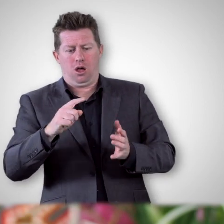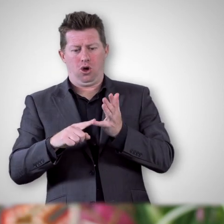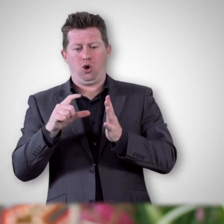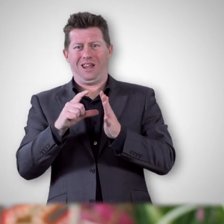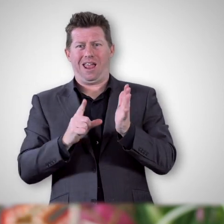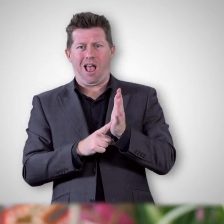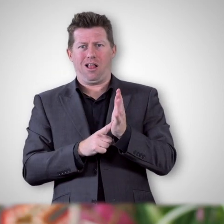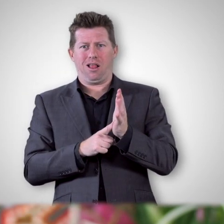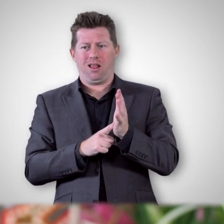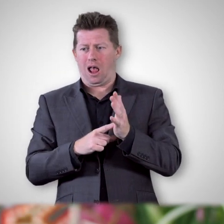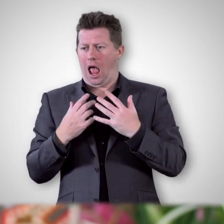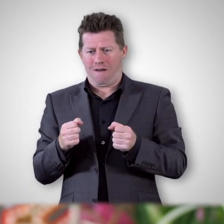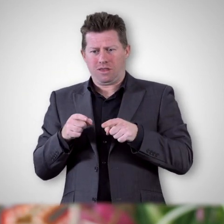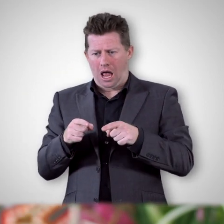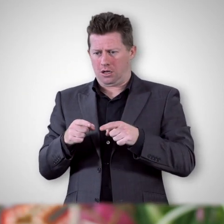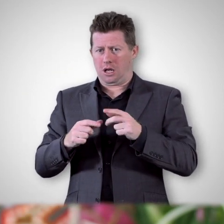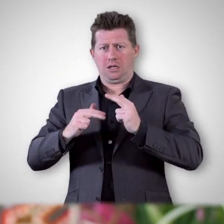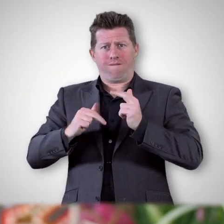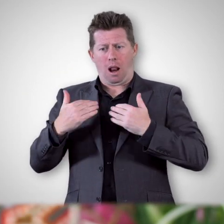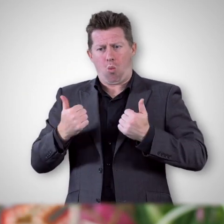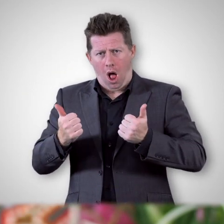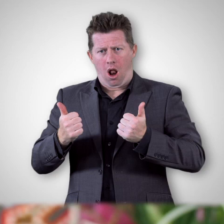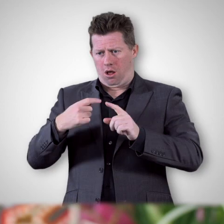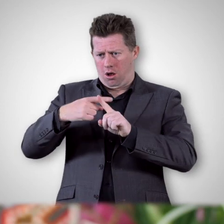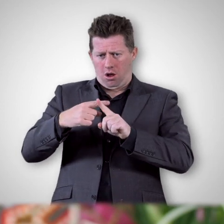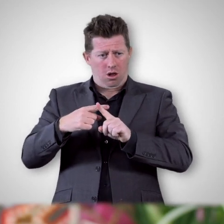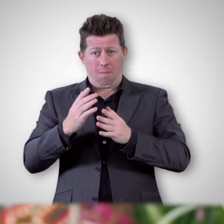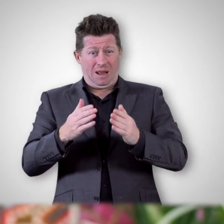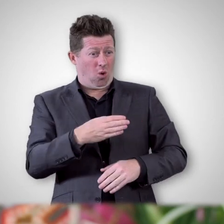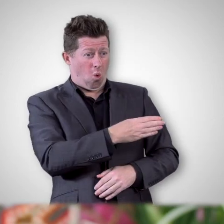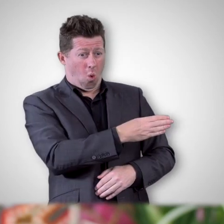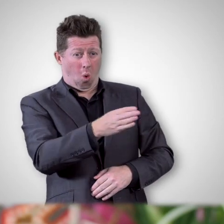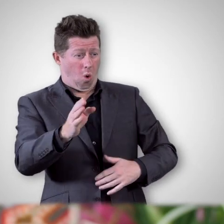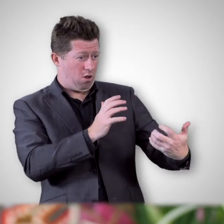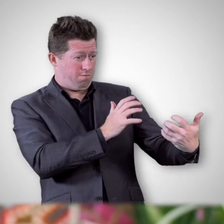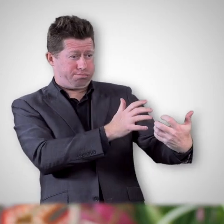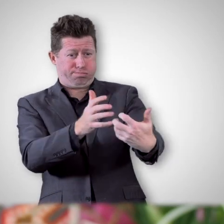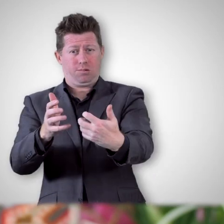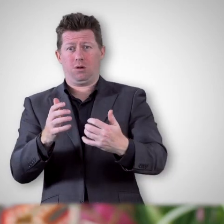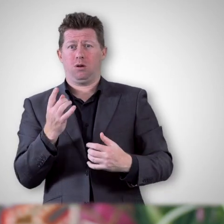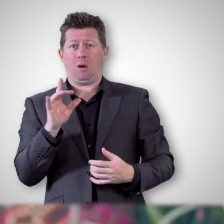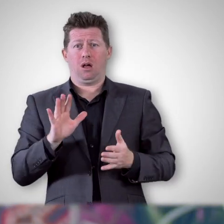use universally designed materials and resources all of my students needs are accommodated.